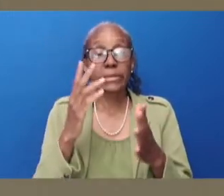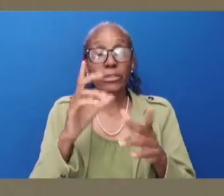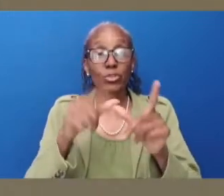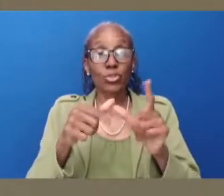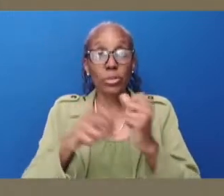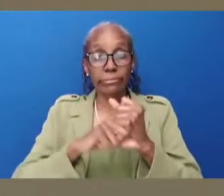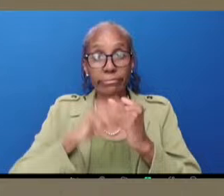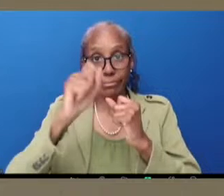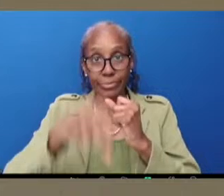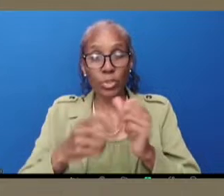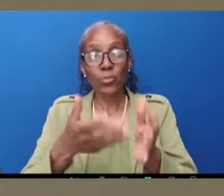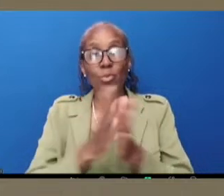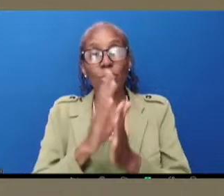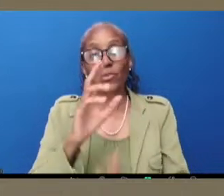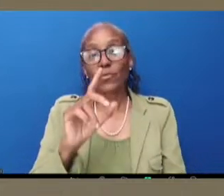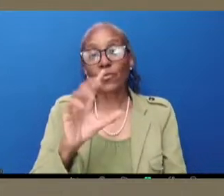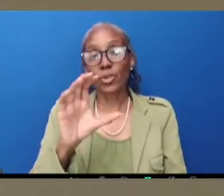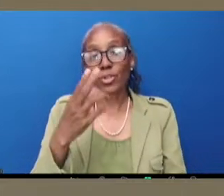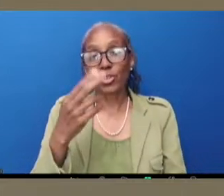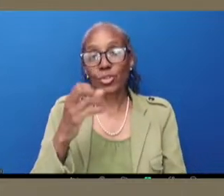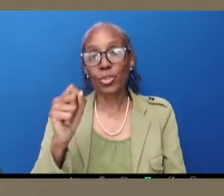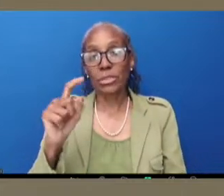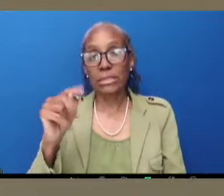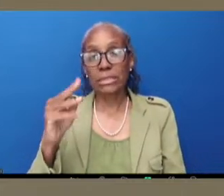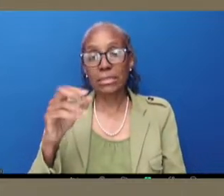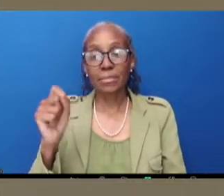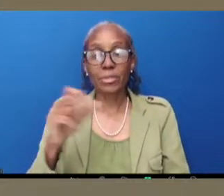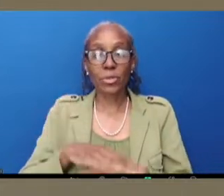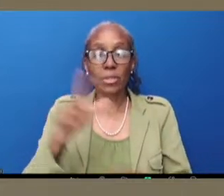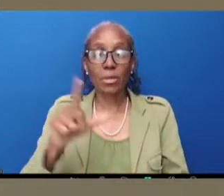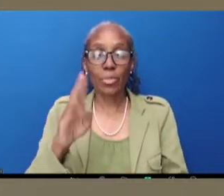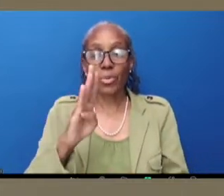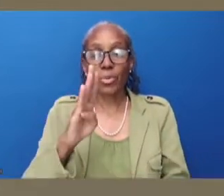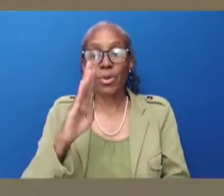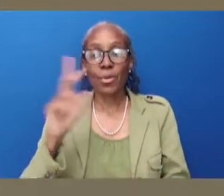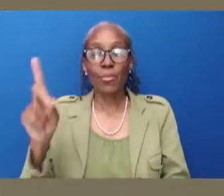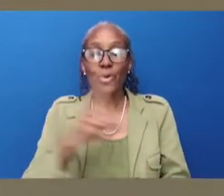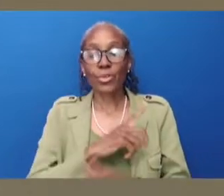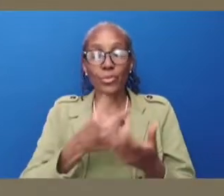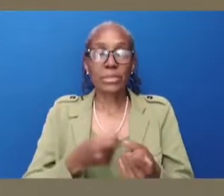IS THERE A MOTION TO APPROVE THE